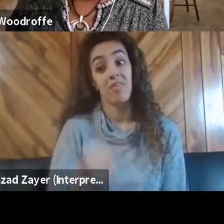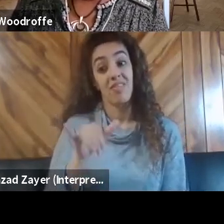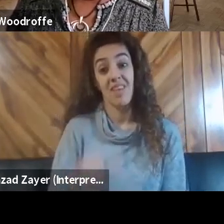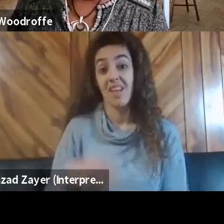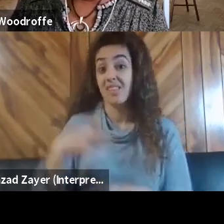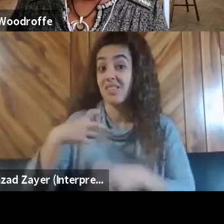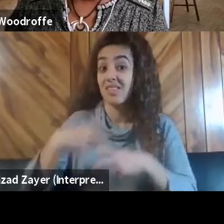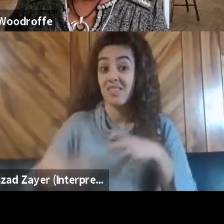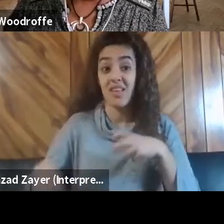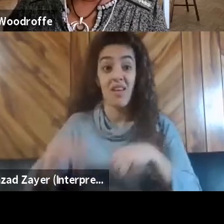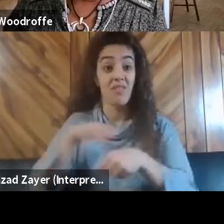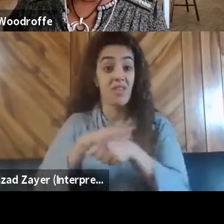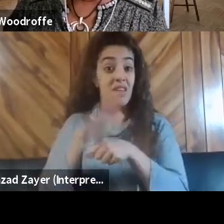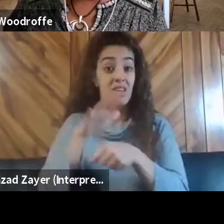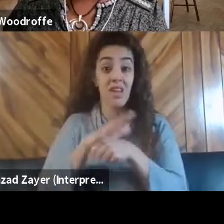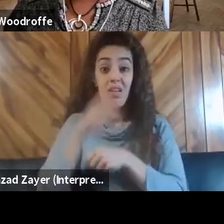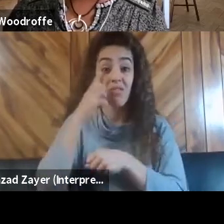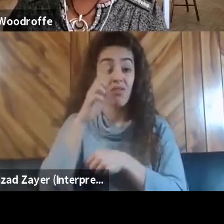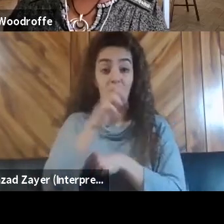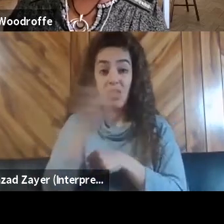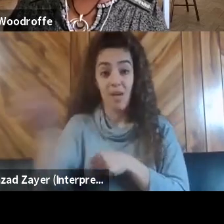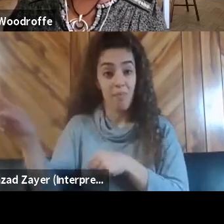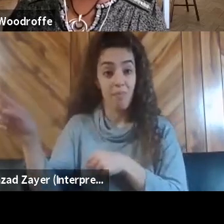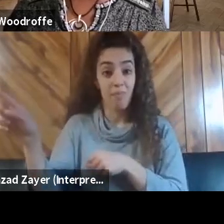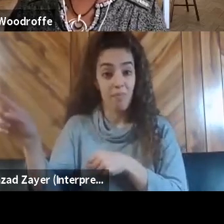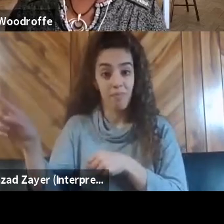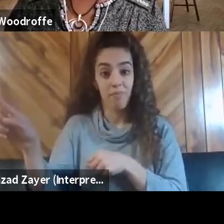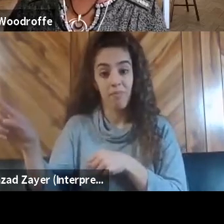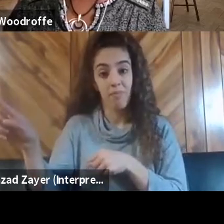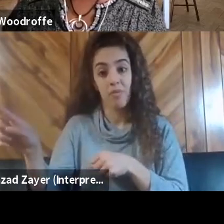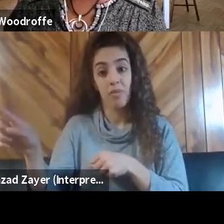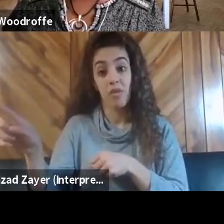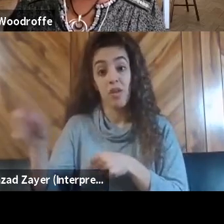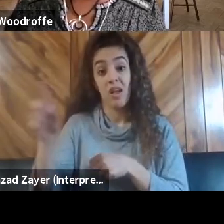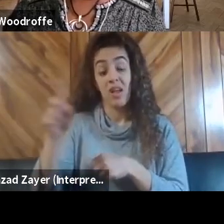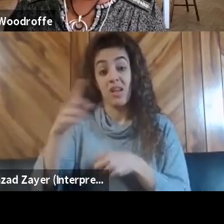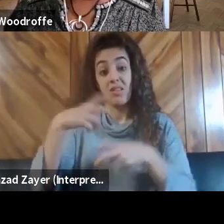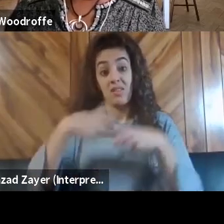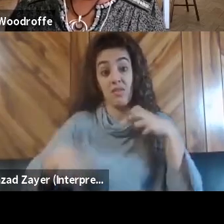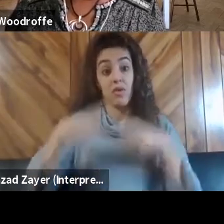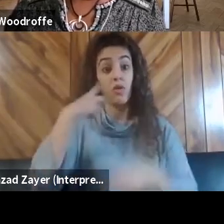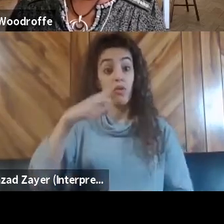And, in itself, it's difficult enough for us as parents, in